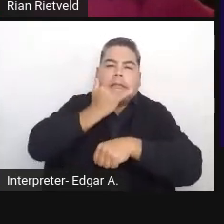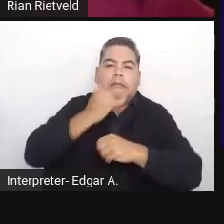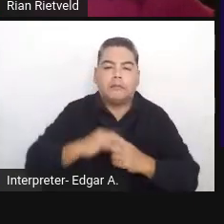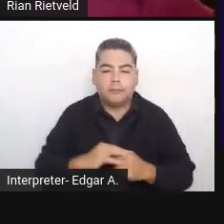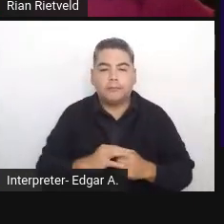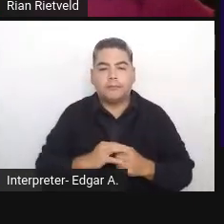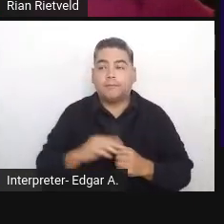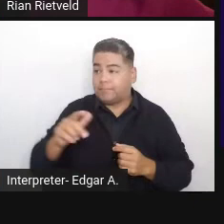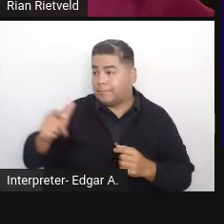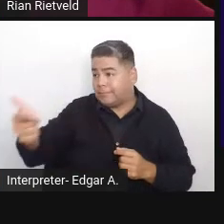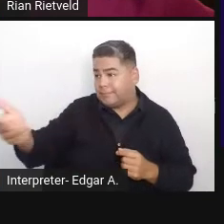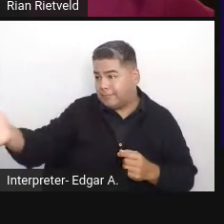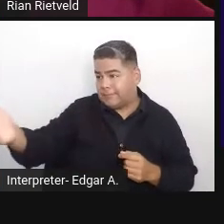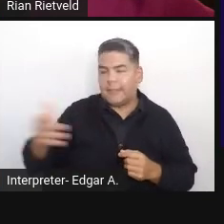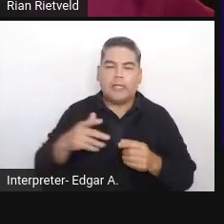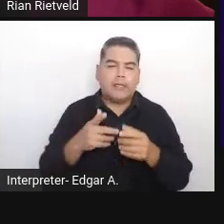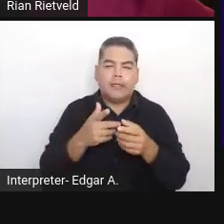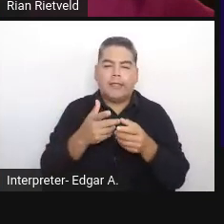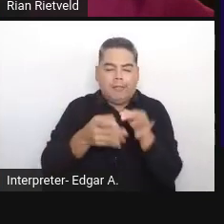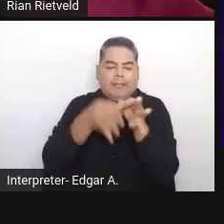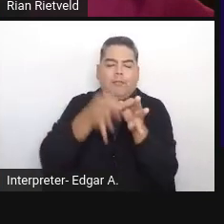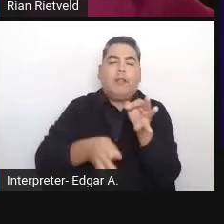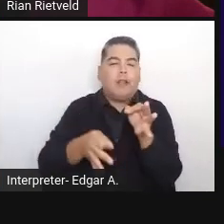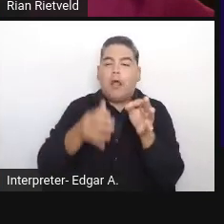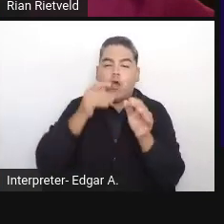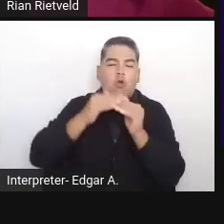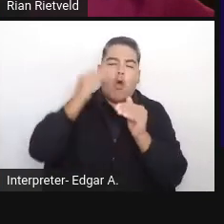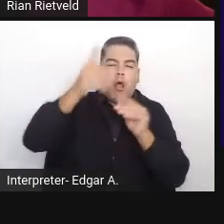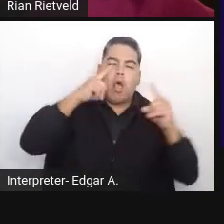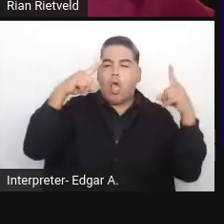Avoid overcomplicating your forms and don't make users have to think